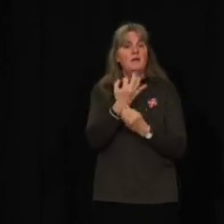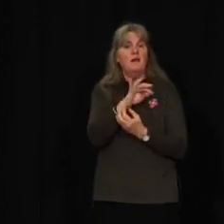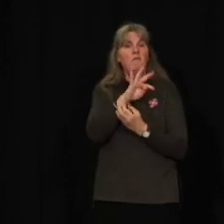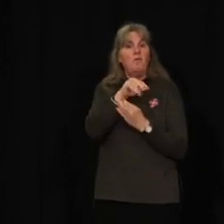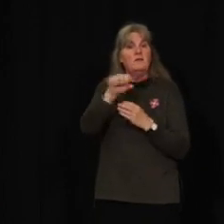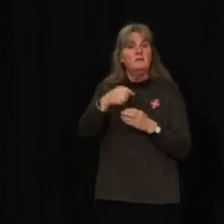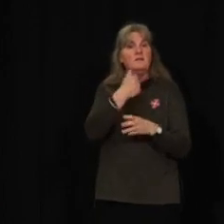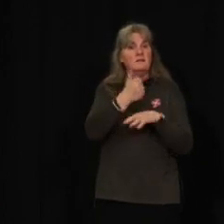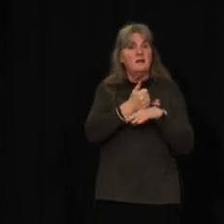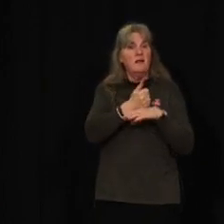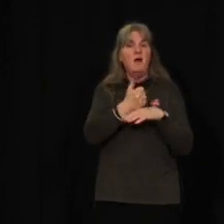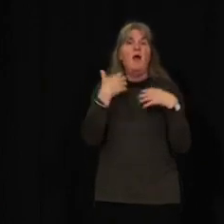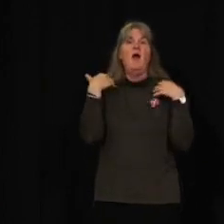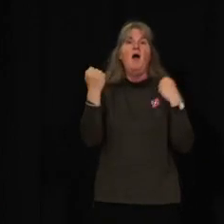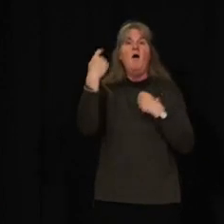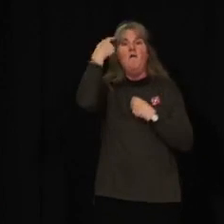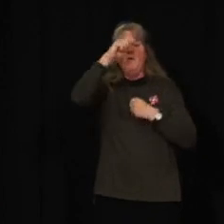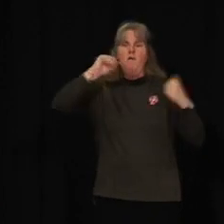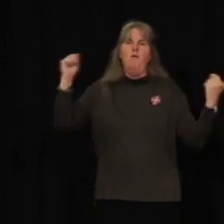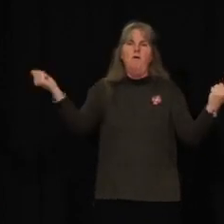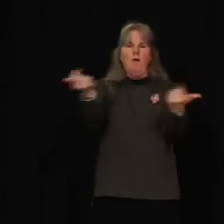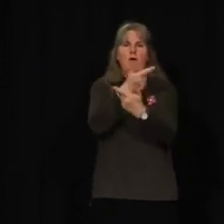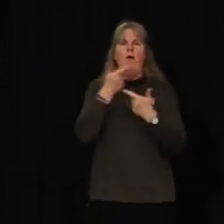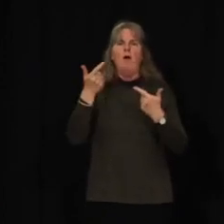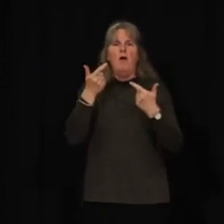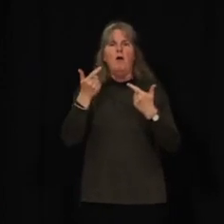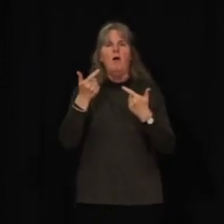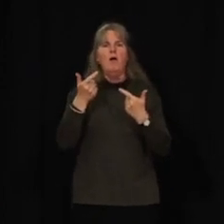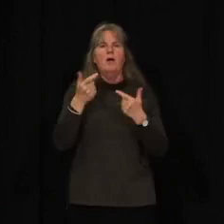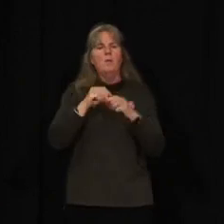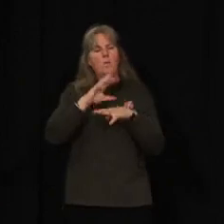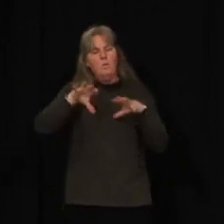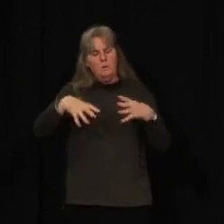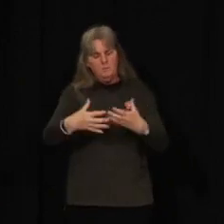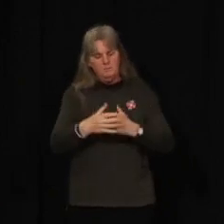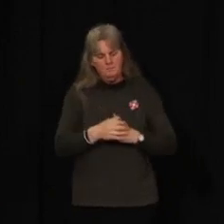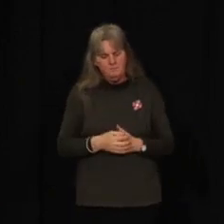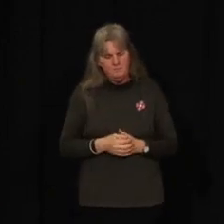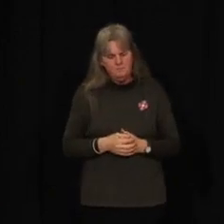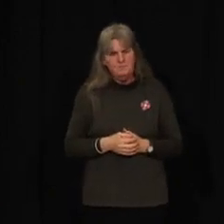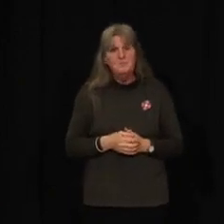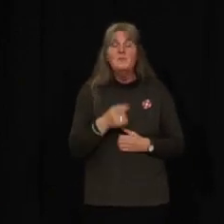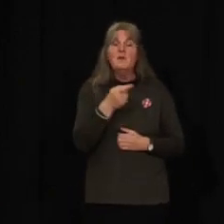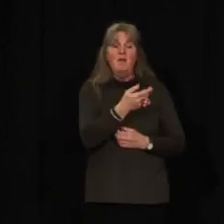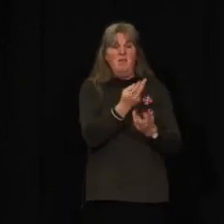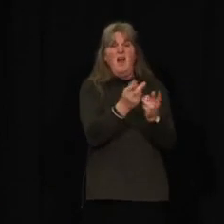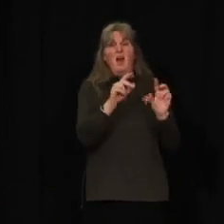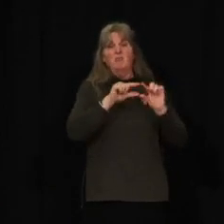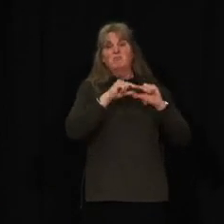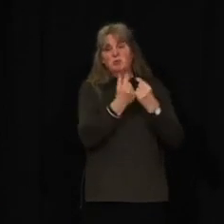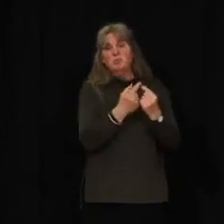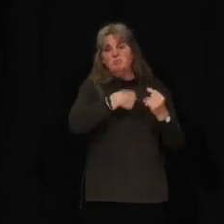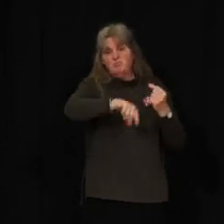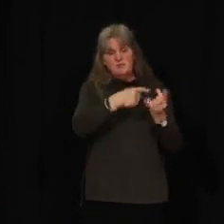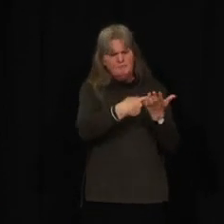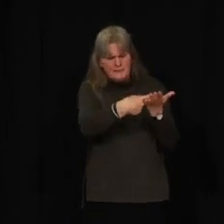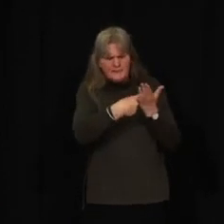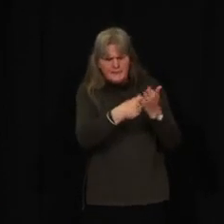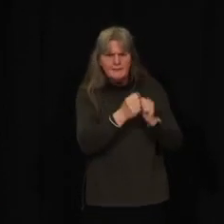1940s." When I met at the conference of review panel about a year ago, I